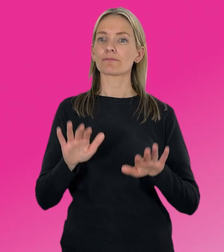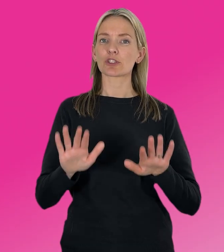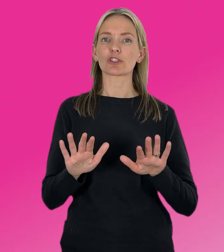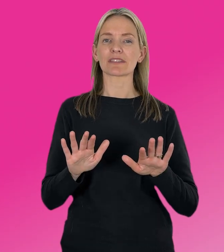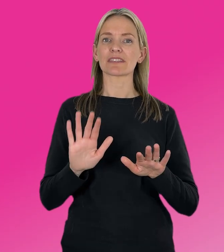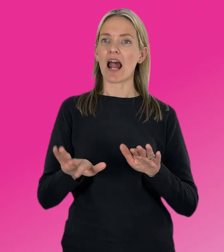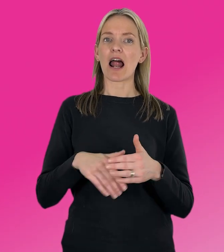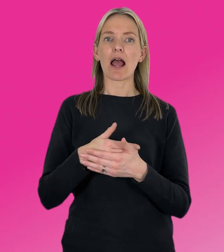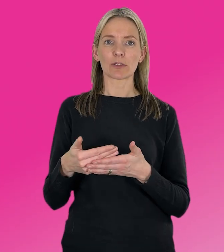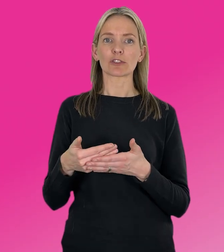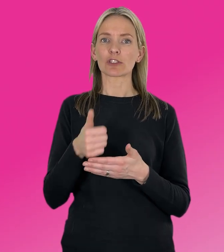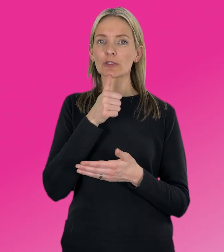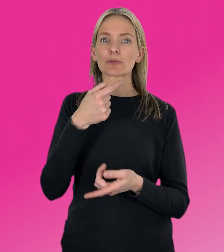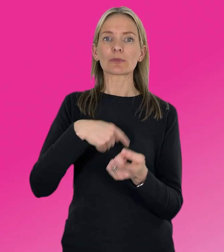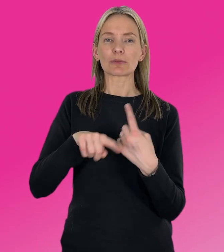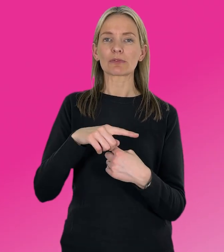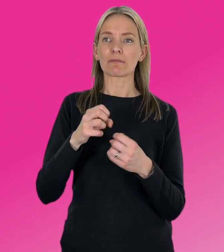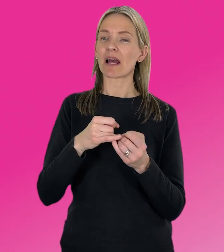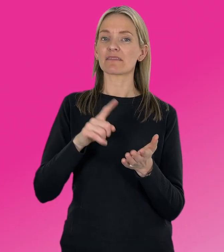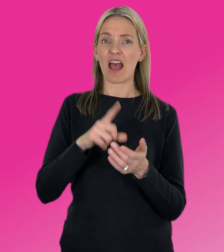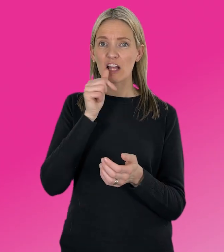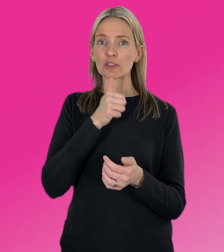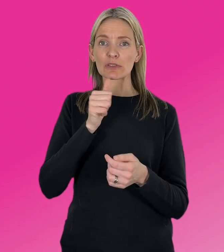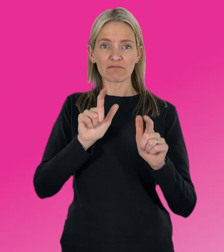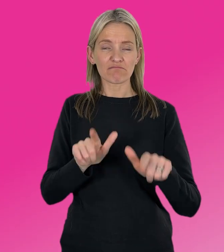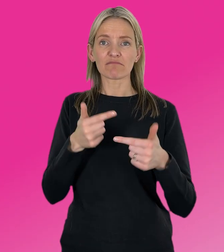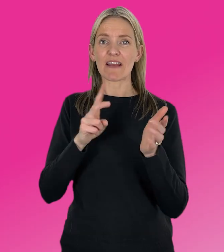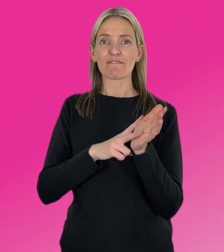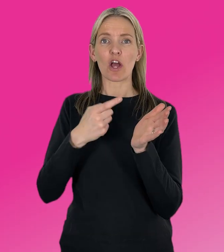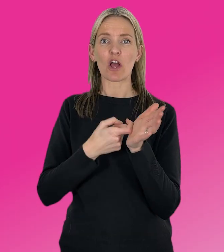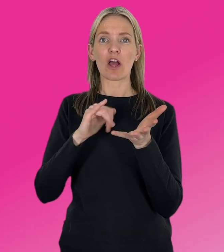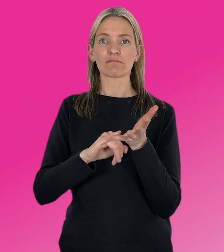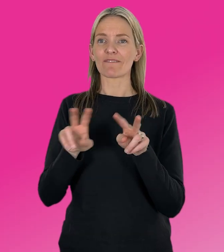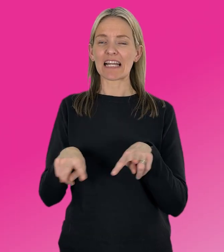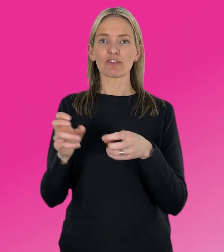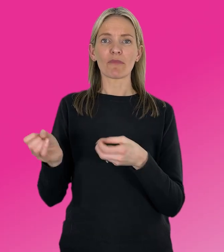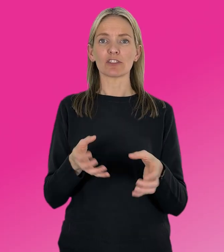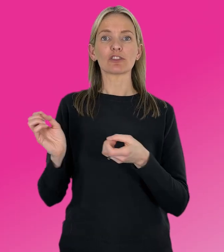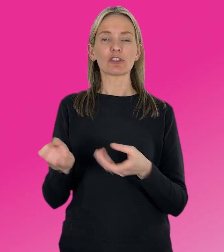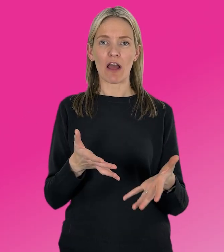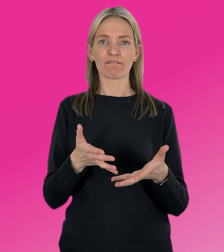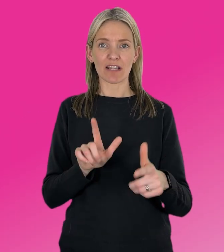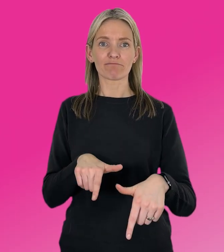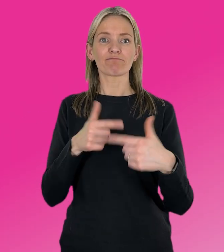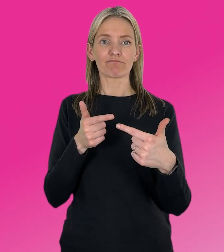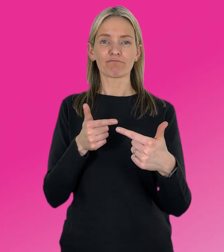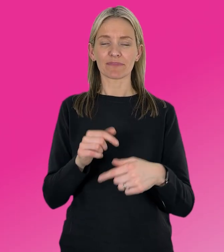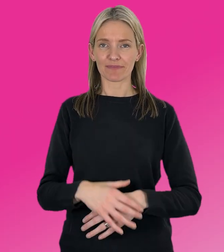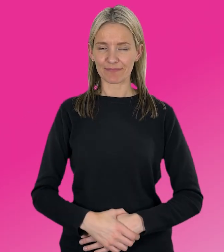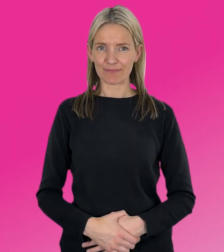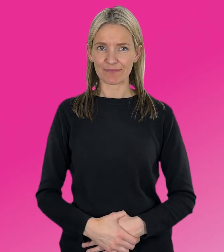British Sign Language users can use the Video Relay Service.